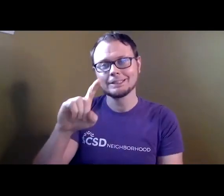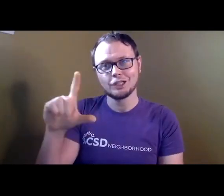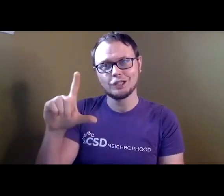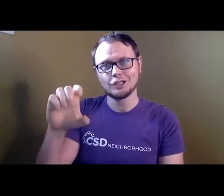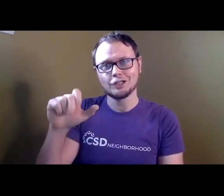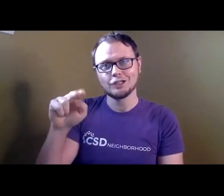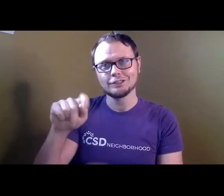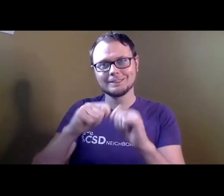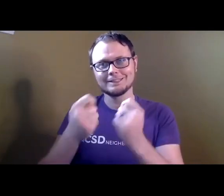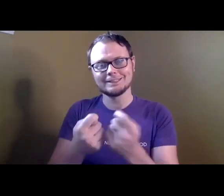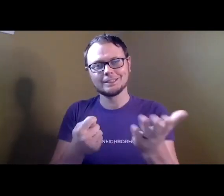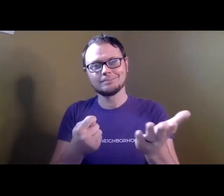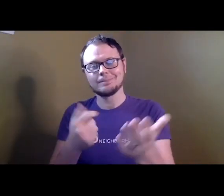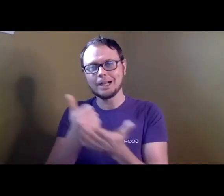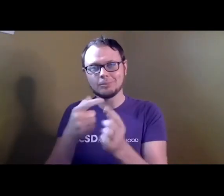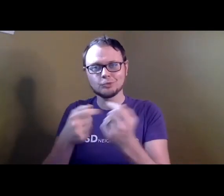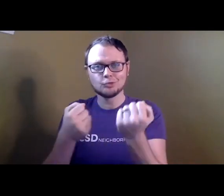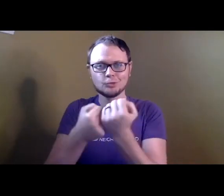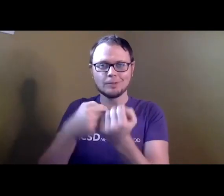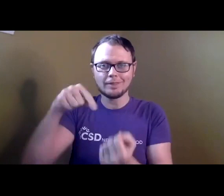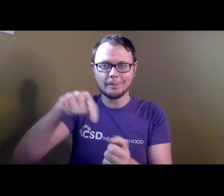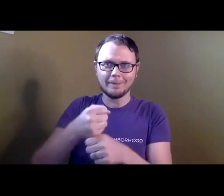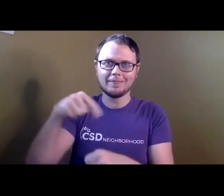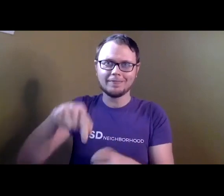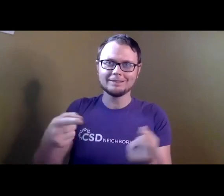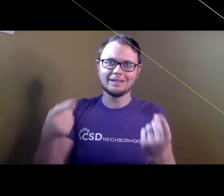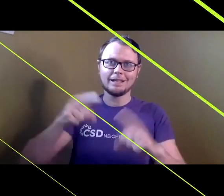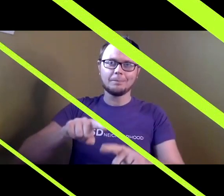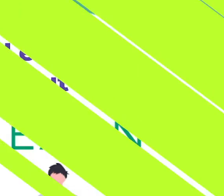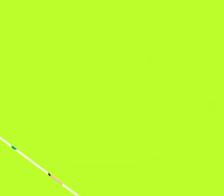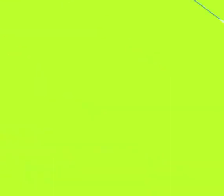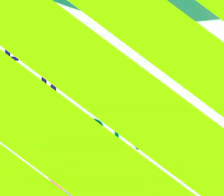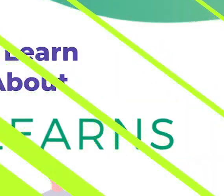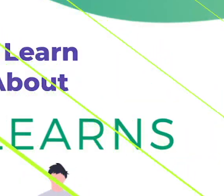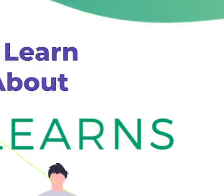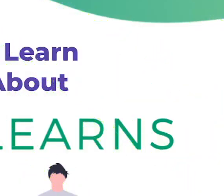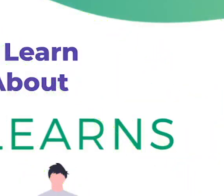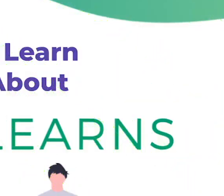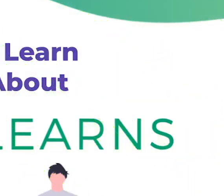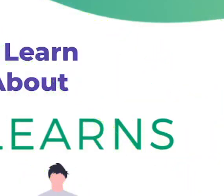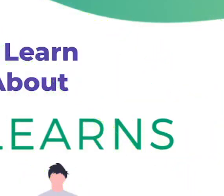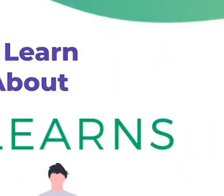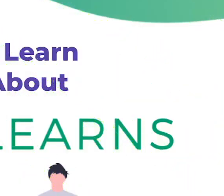I am part of the CSD learns team, helping to support and make this event possible.